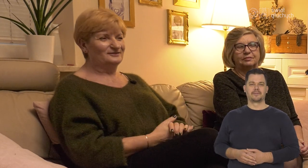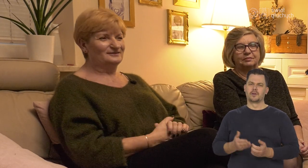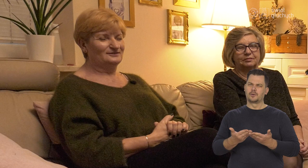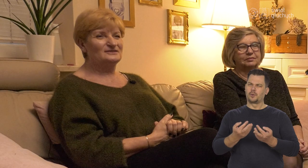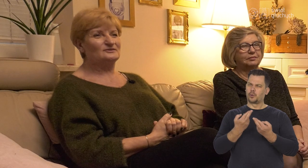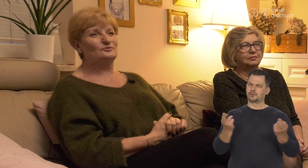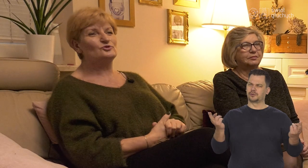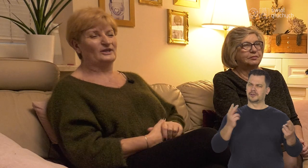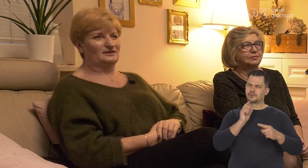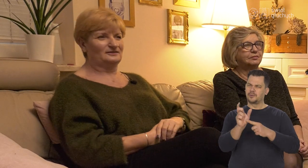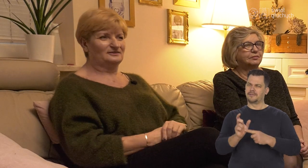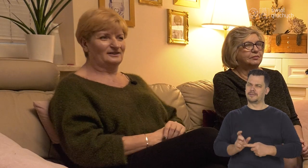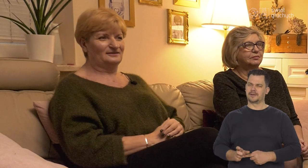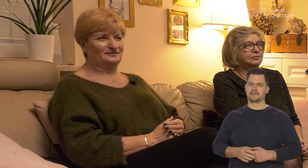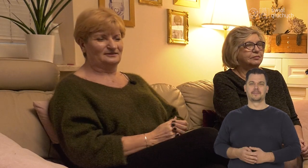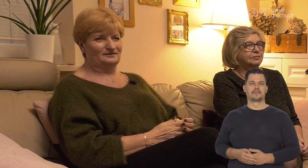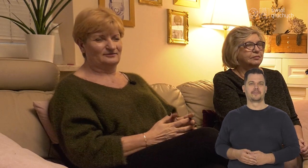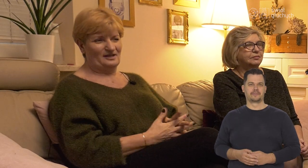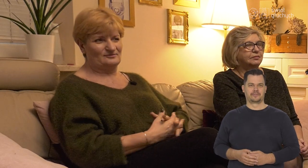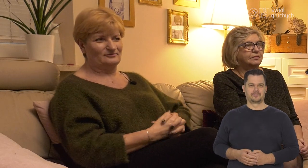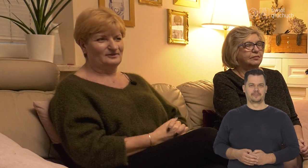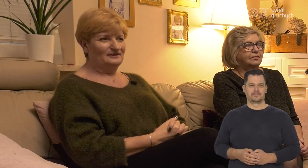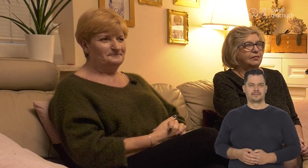There are a lot of these kinds differences.